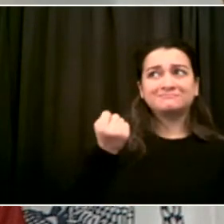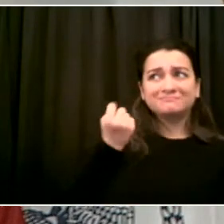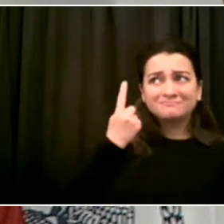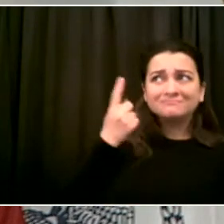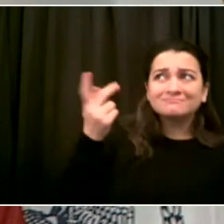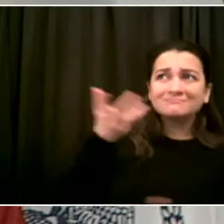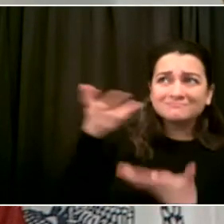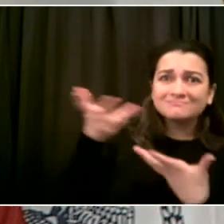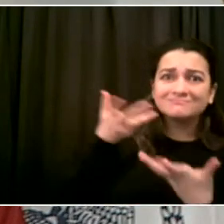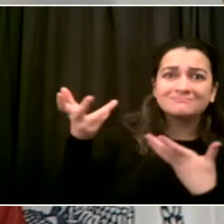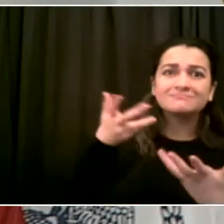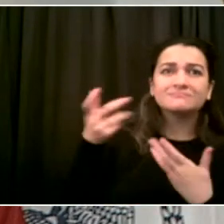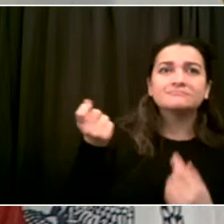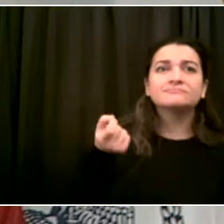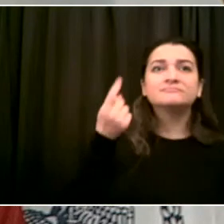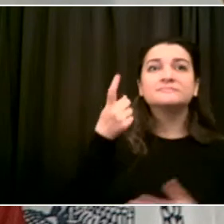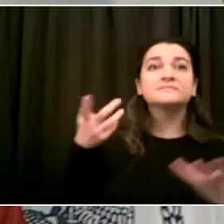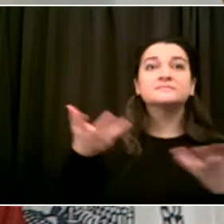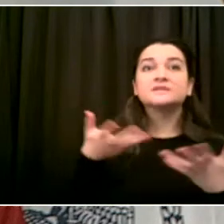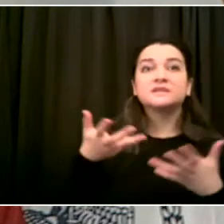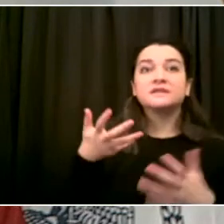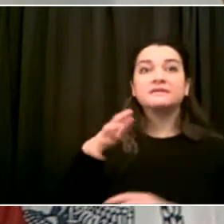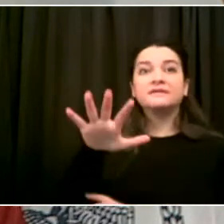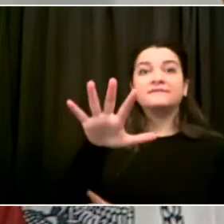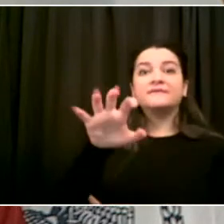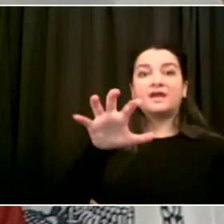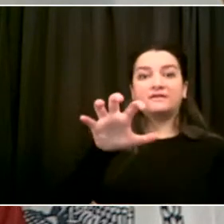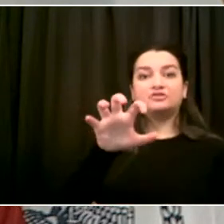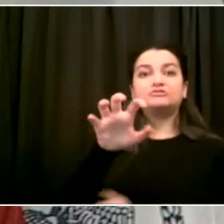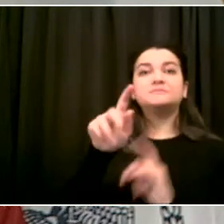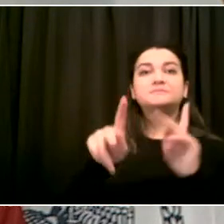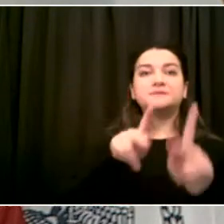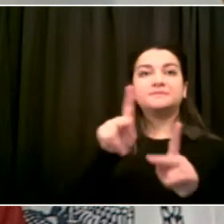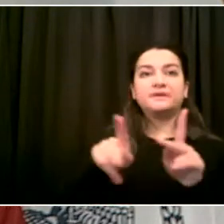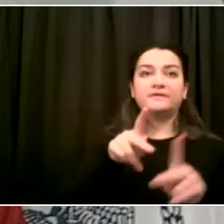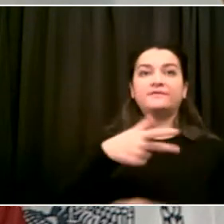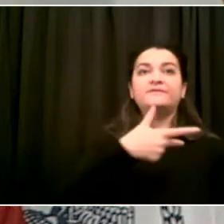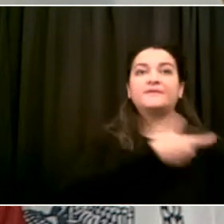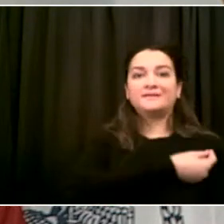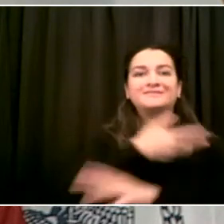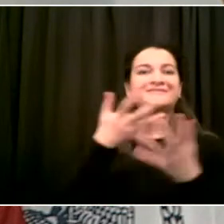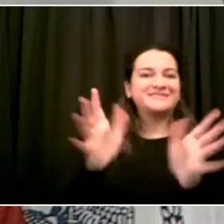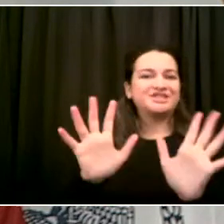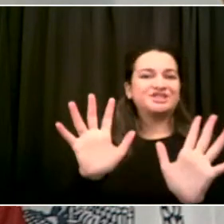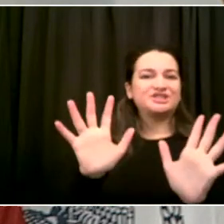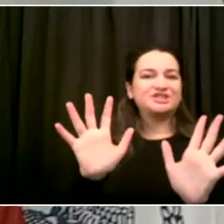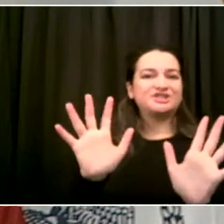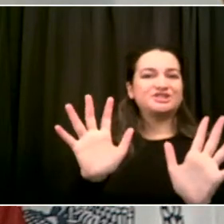MY UNDERSTANDING IS WE HAD ABOUT 500 INMATES IN OUR JAIL WHO WERE AUTHORIZED